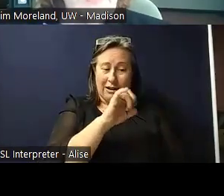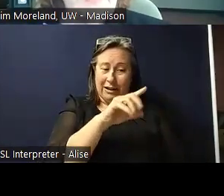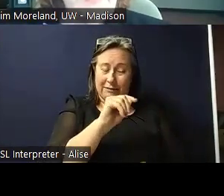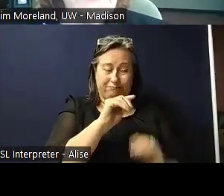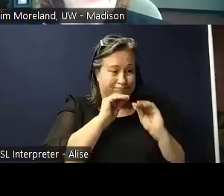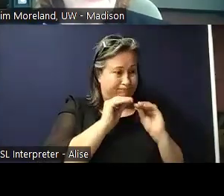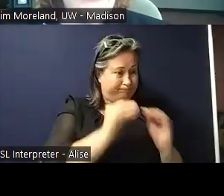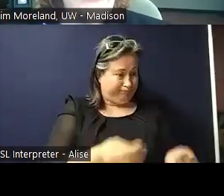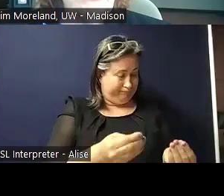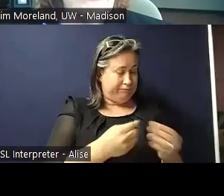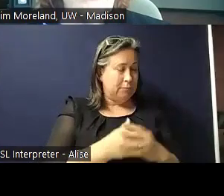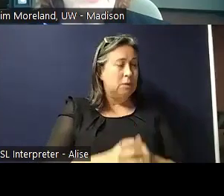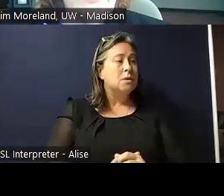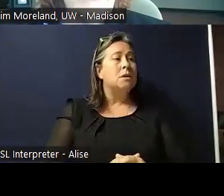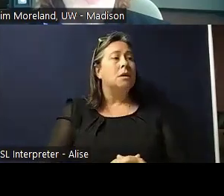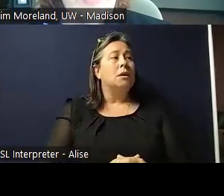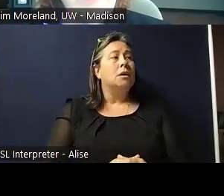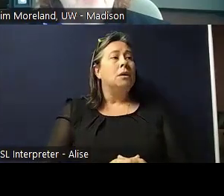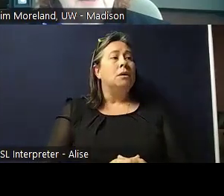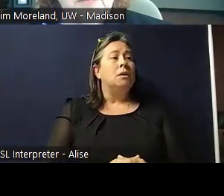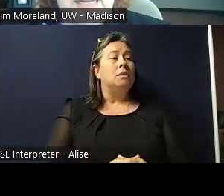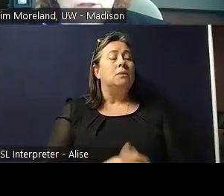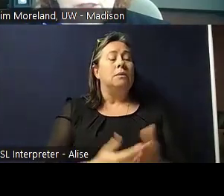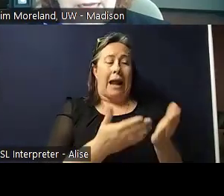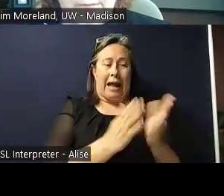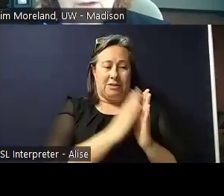and so we asked for their financial statement,